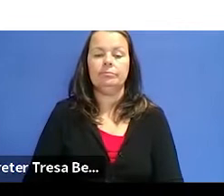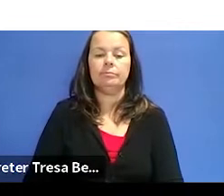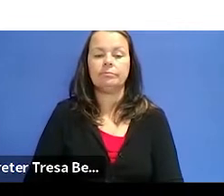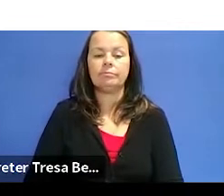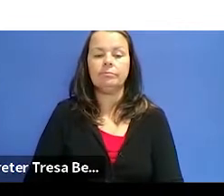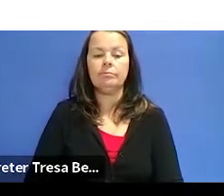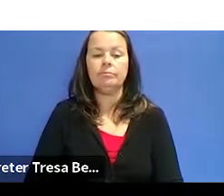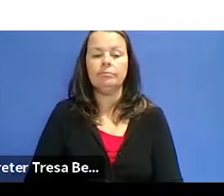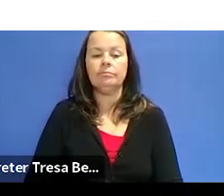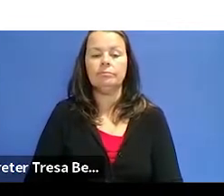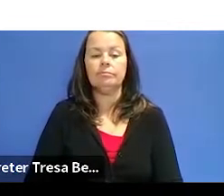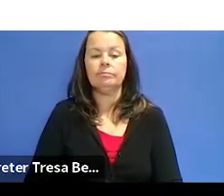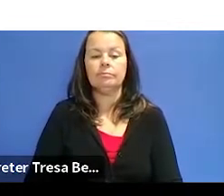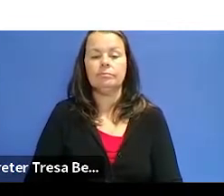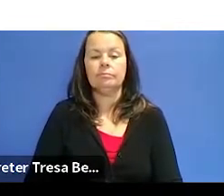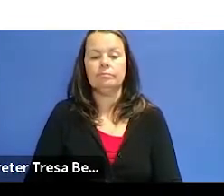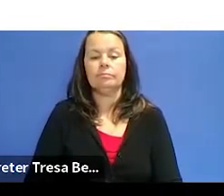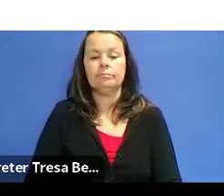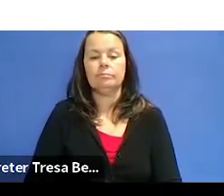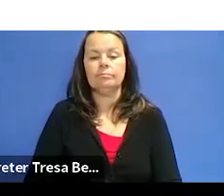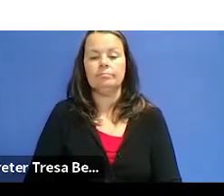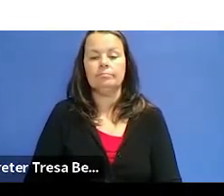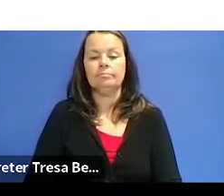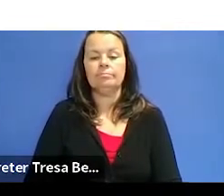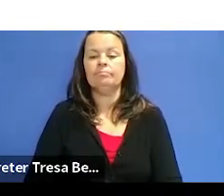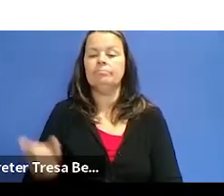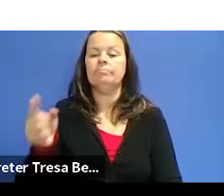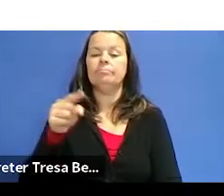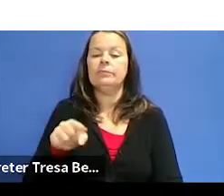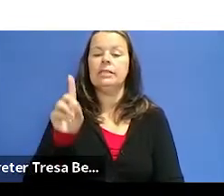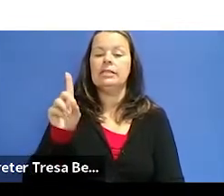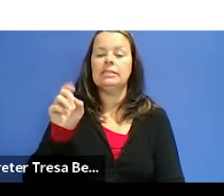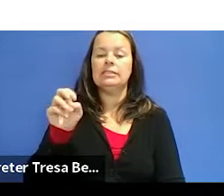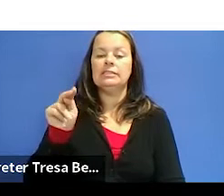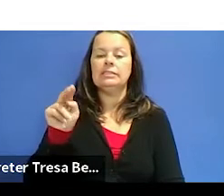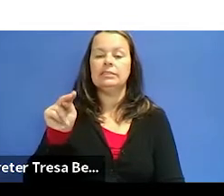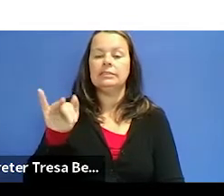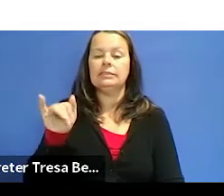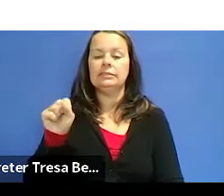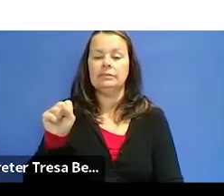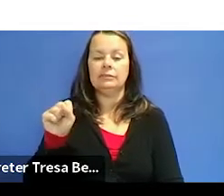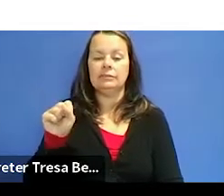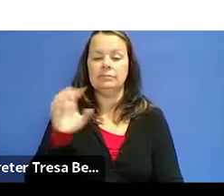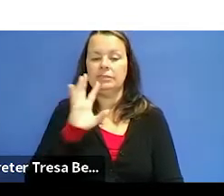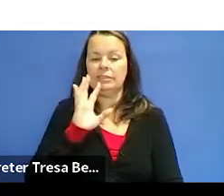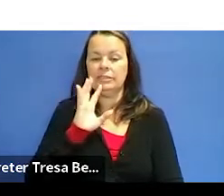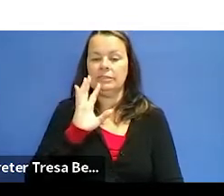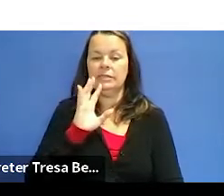Dennis Lembree: Yes. So the -- these were the manual tests.